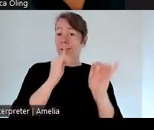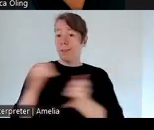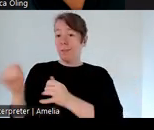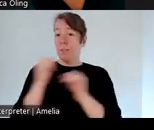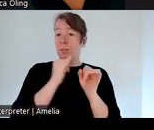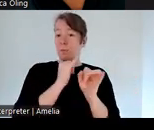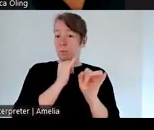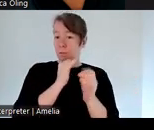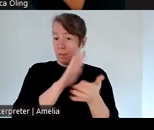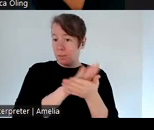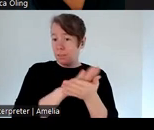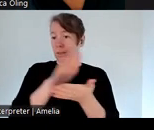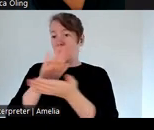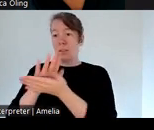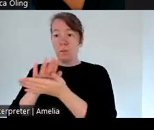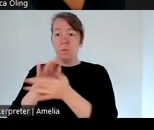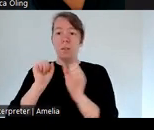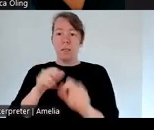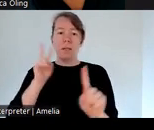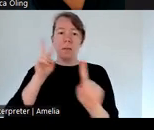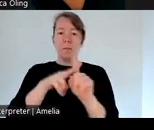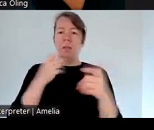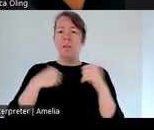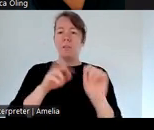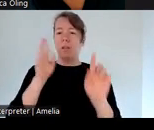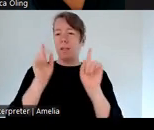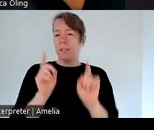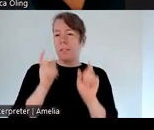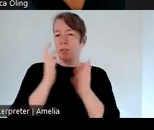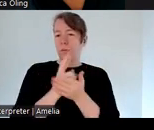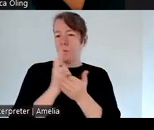could apply to test resources that only their school had, potentially.